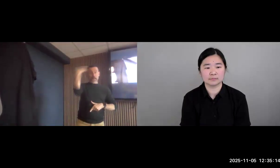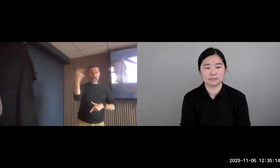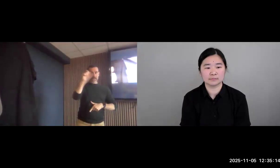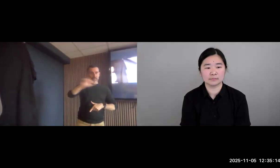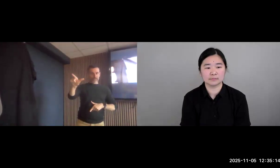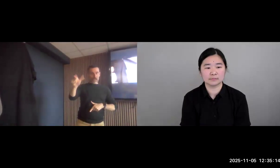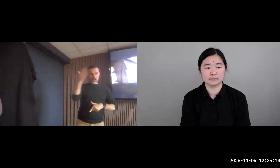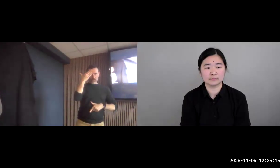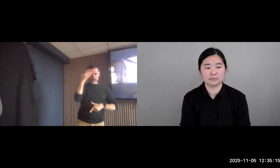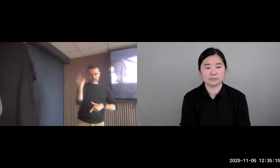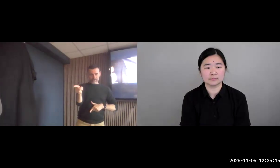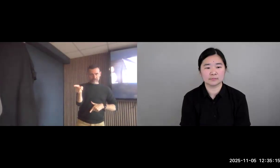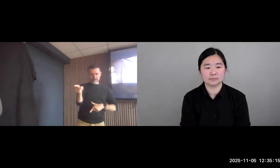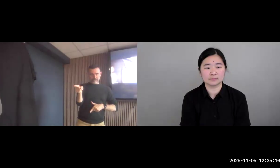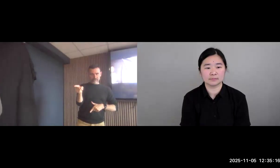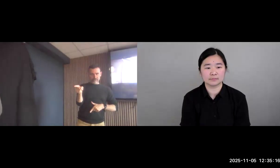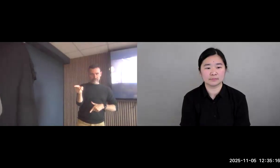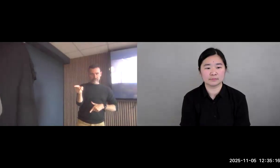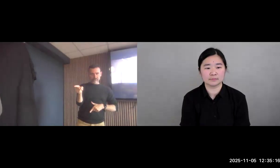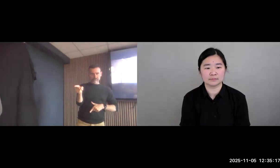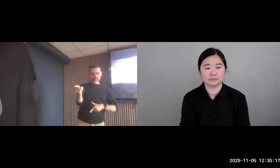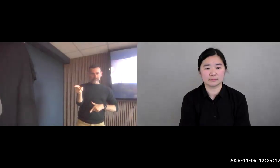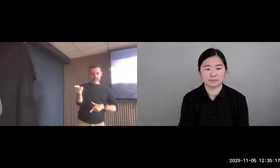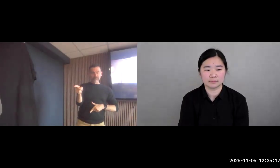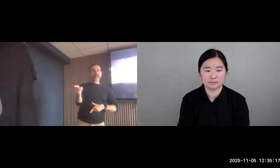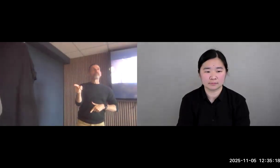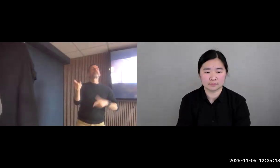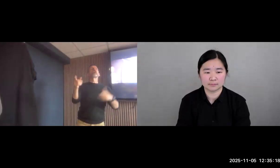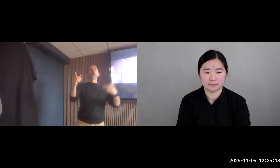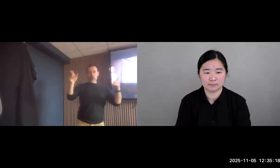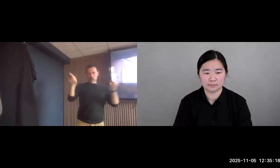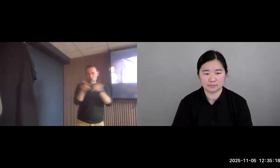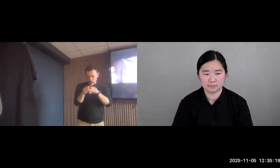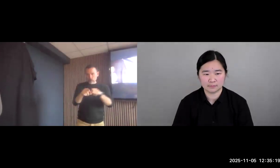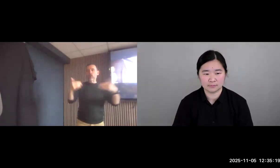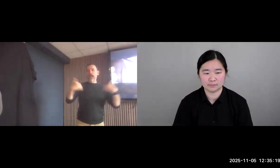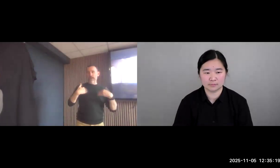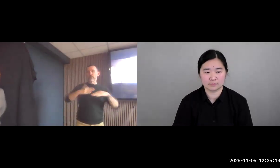When we look at Black American Sign Language,